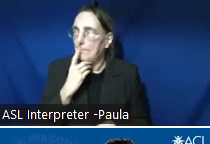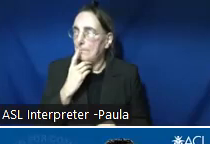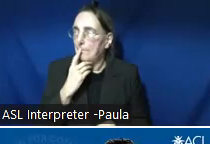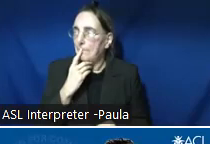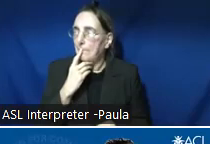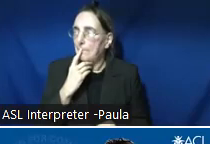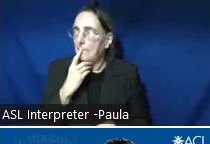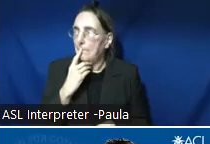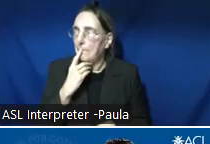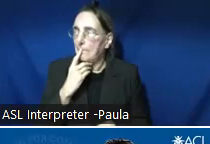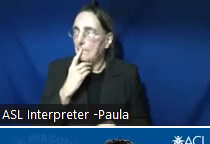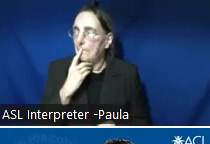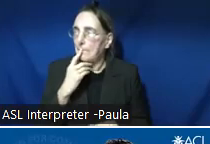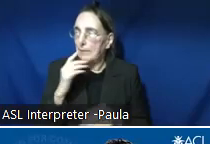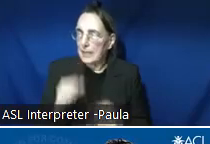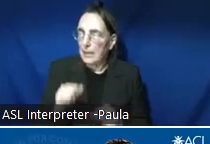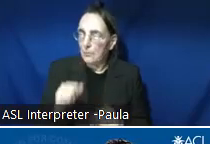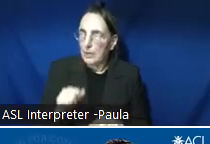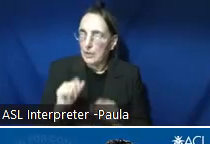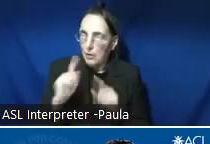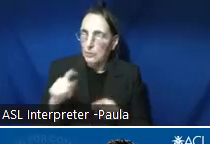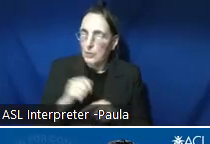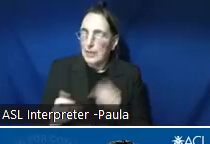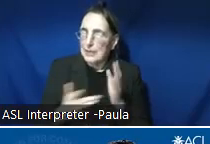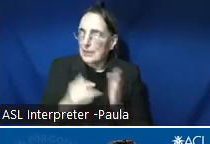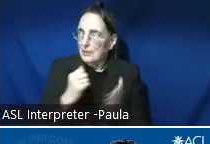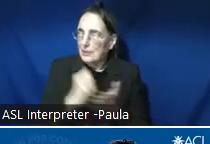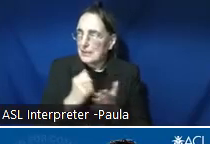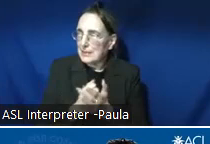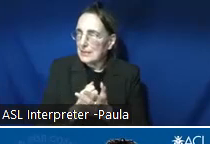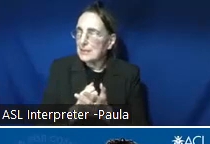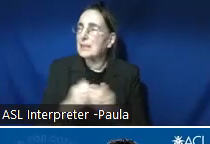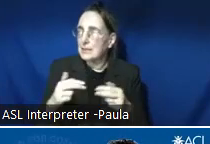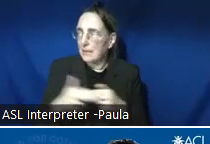can we go to the technical assistance slide please? Great.